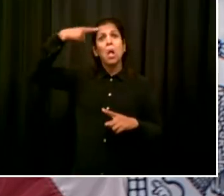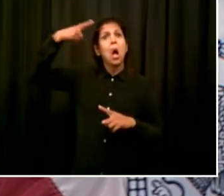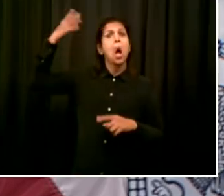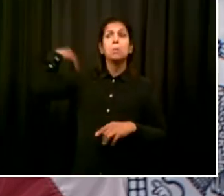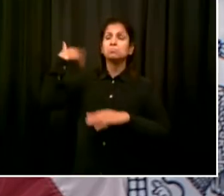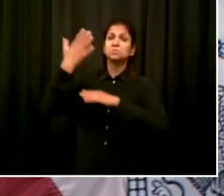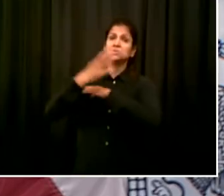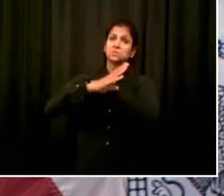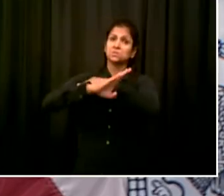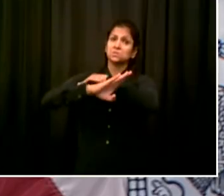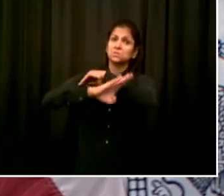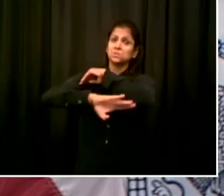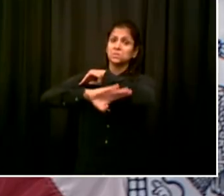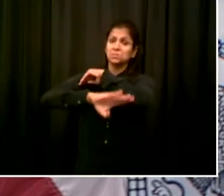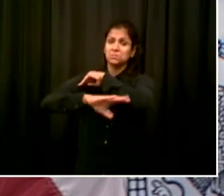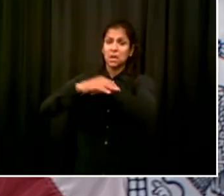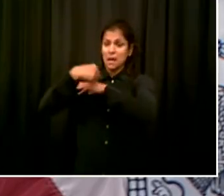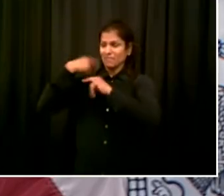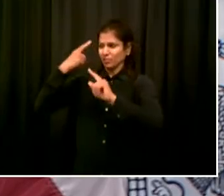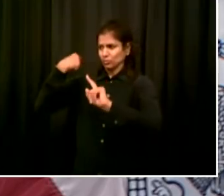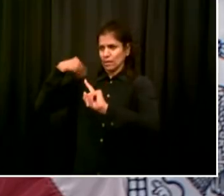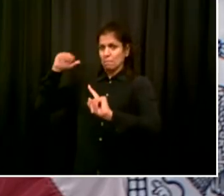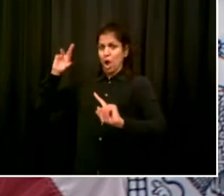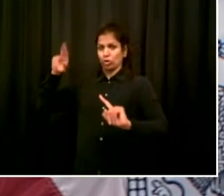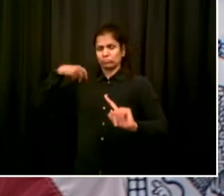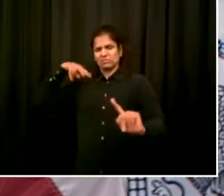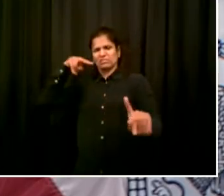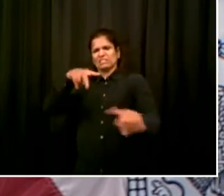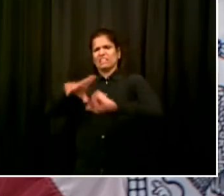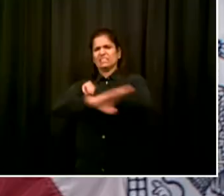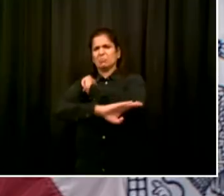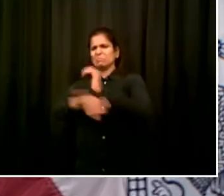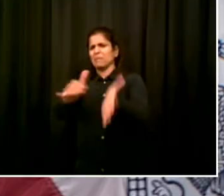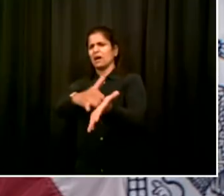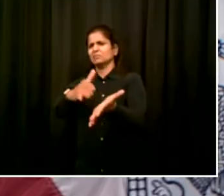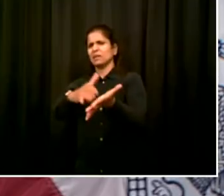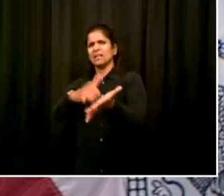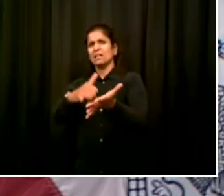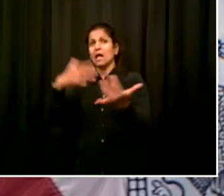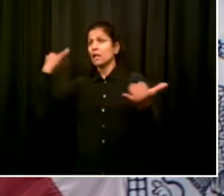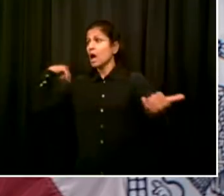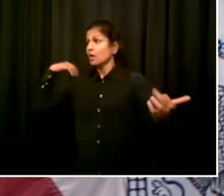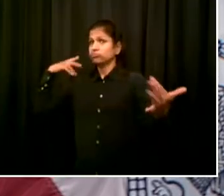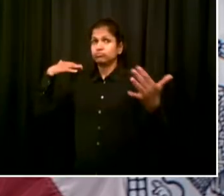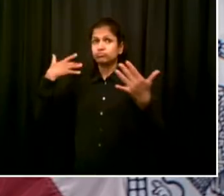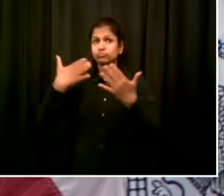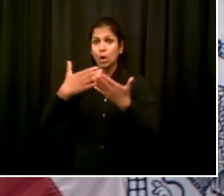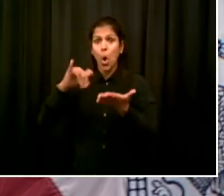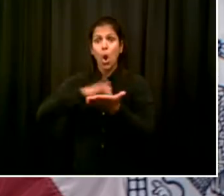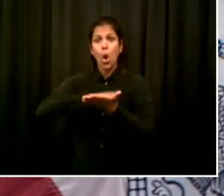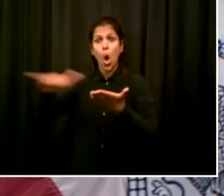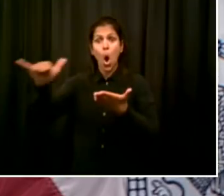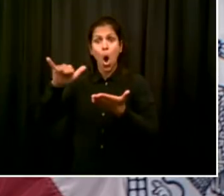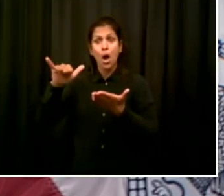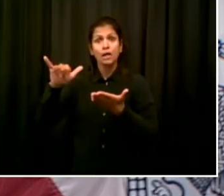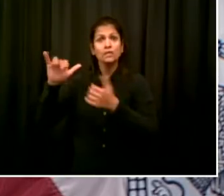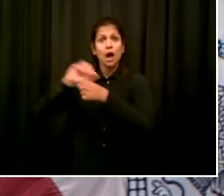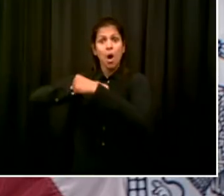DID IT I DIDN'T THINK WE'D BE ABLE TO COME BACK THS ILT AS SCHOOL YEAR . I WAS VERY ADAMANT IT WAS NOT THE